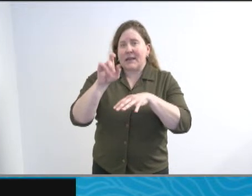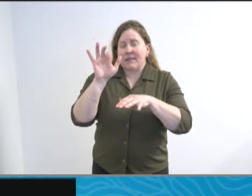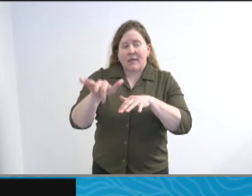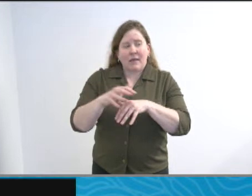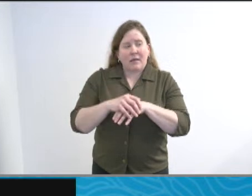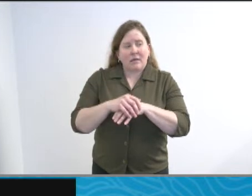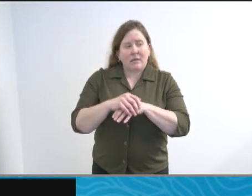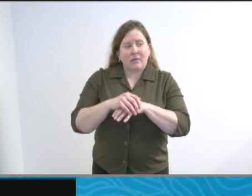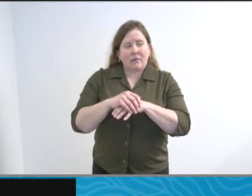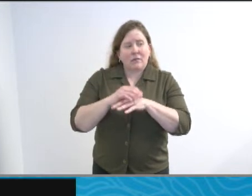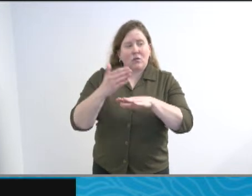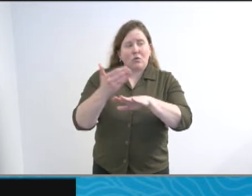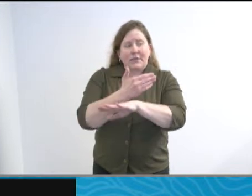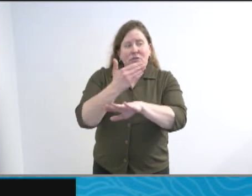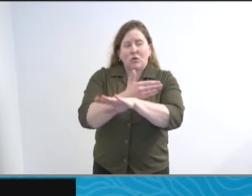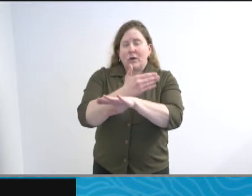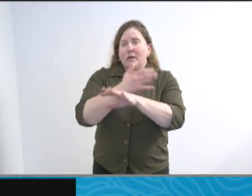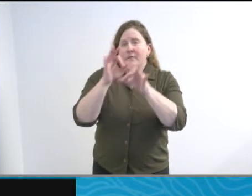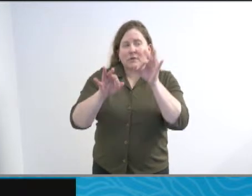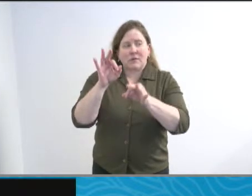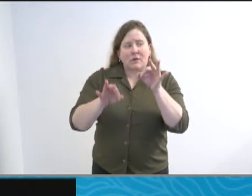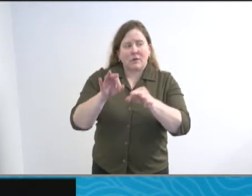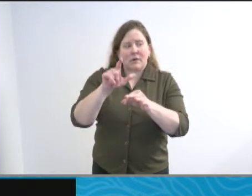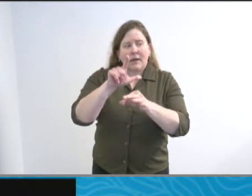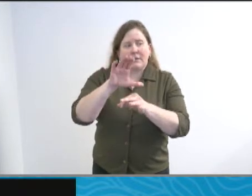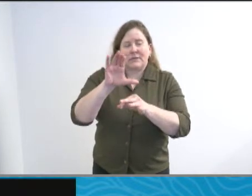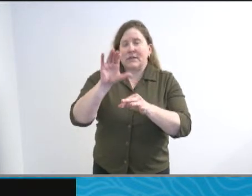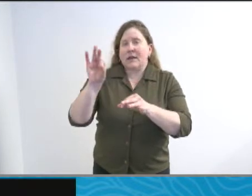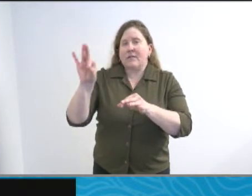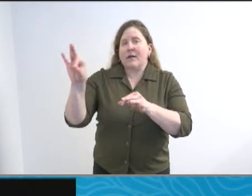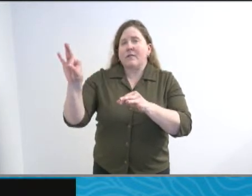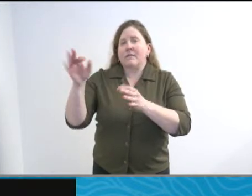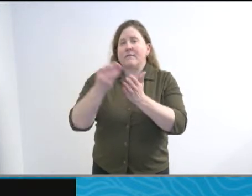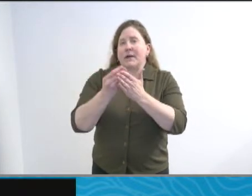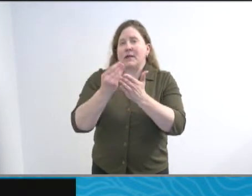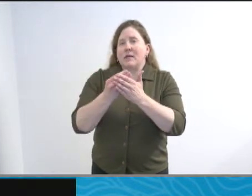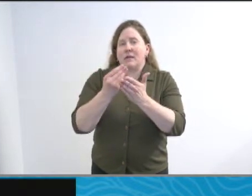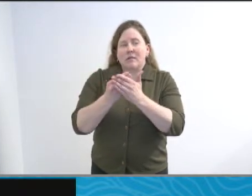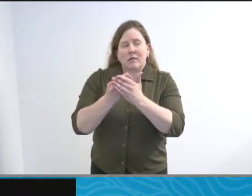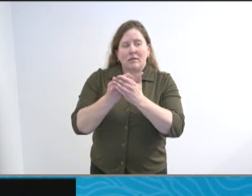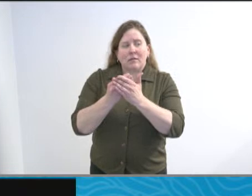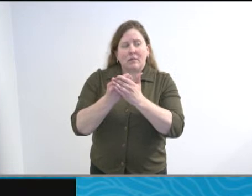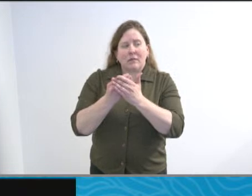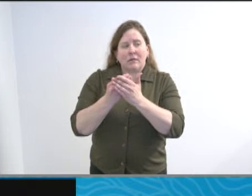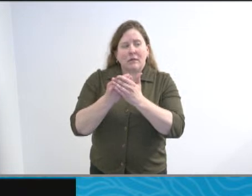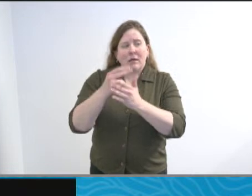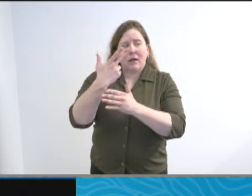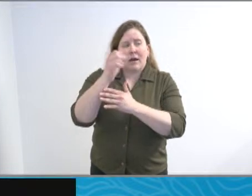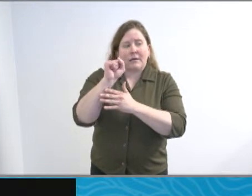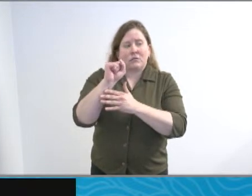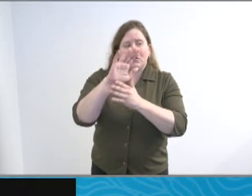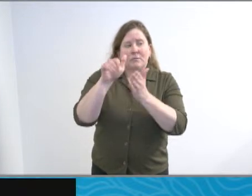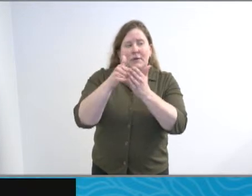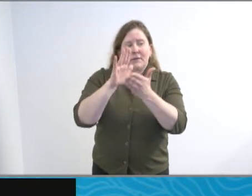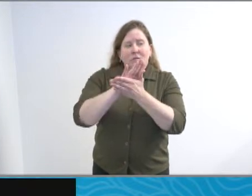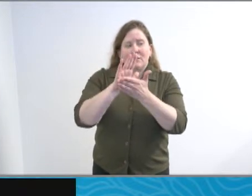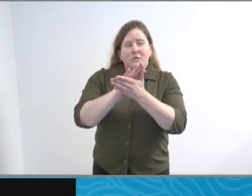an LCFF funded middle school initiative. And our high school and middle school wellness centers,